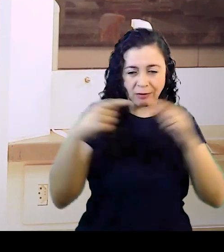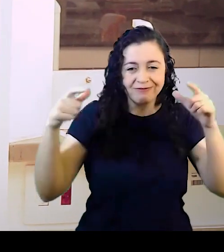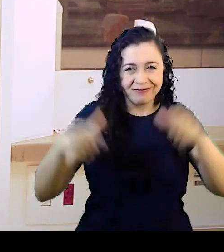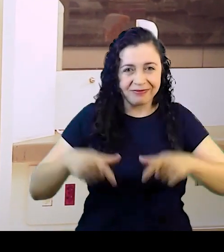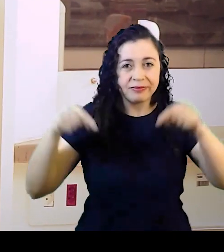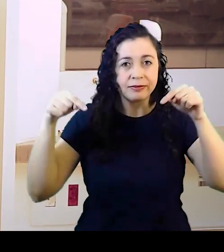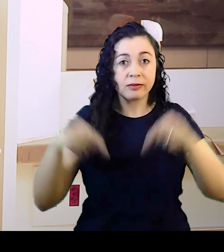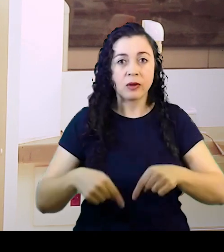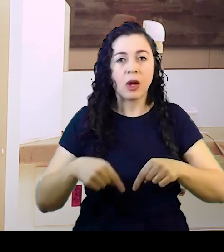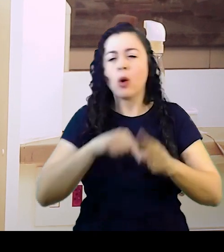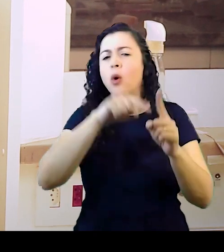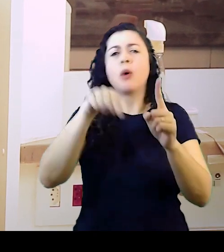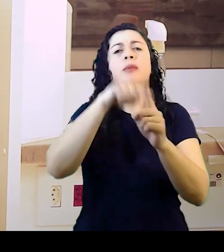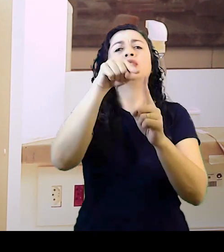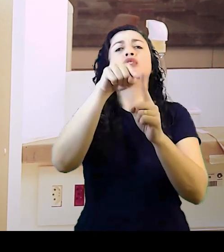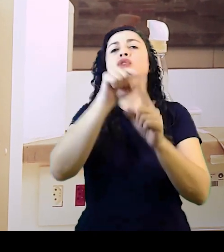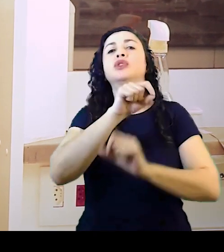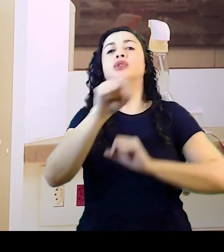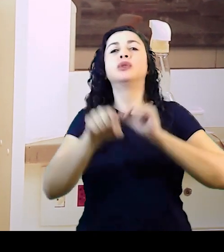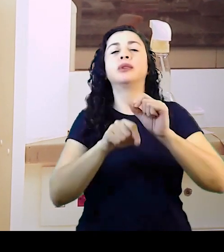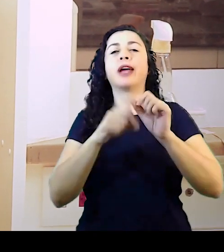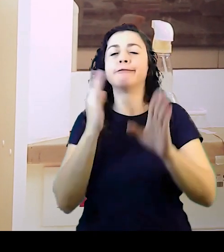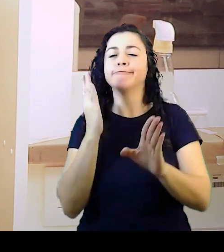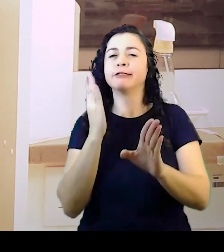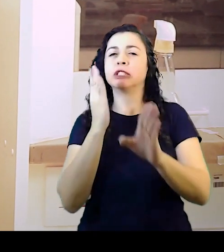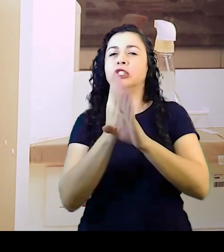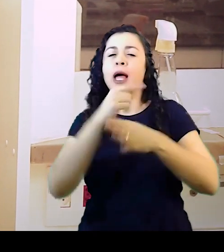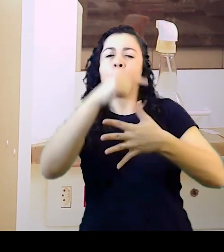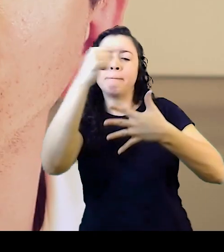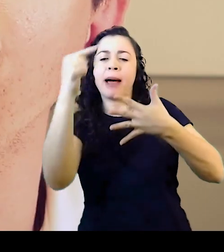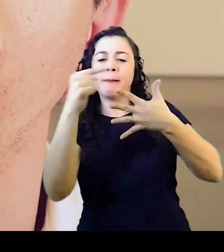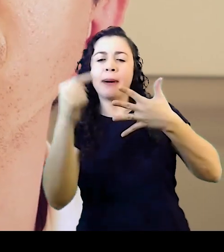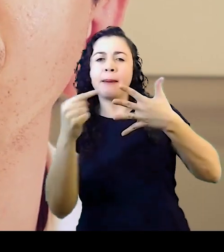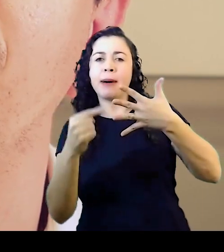to characterize those factors that are associated with the development